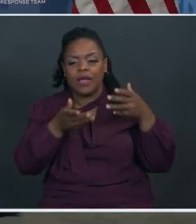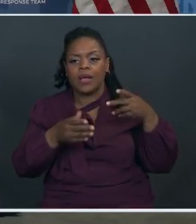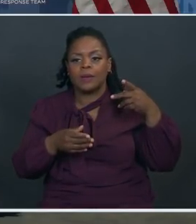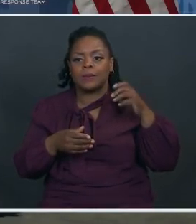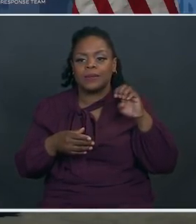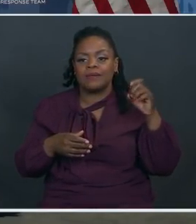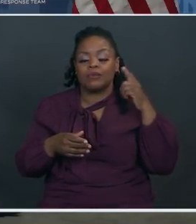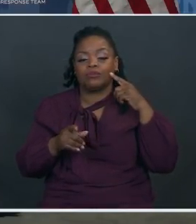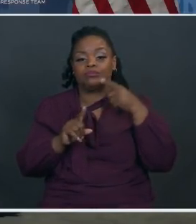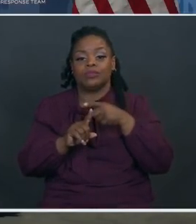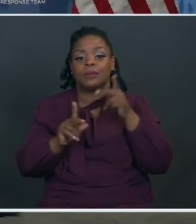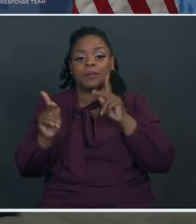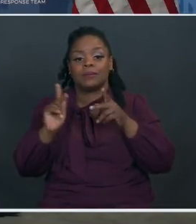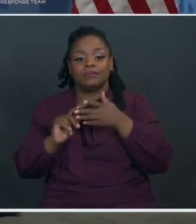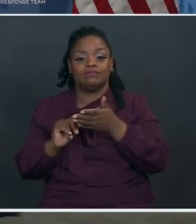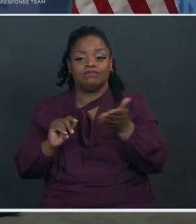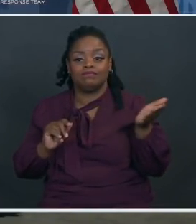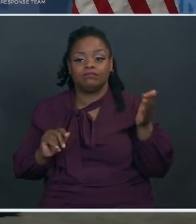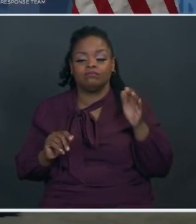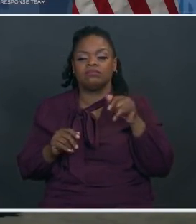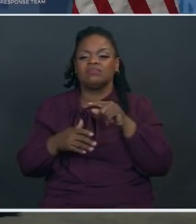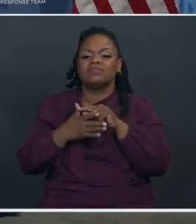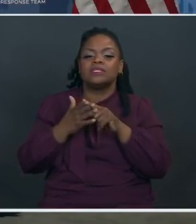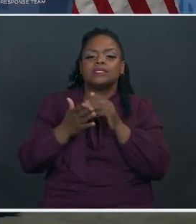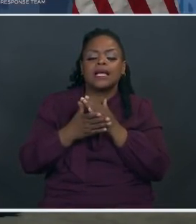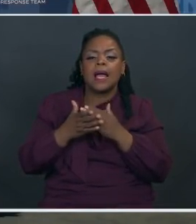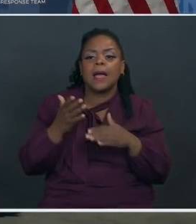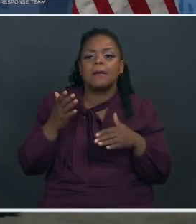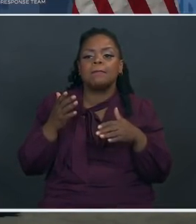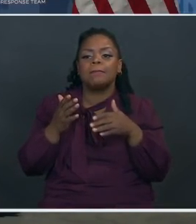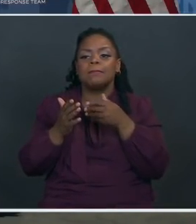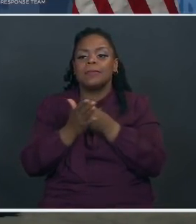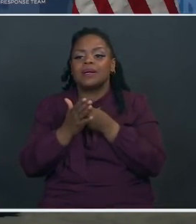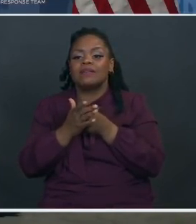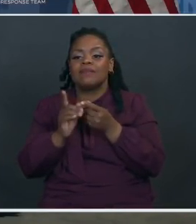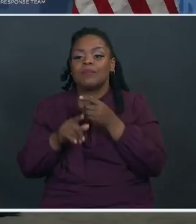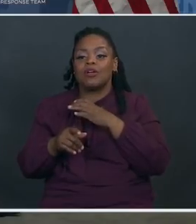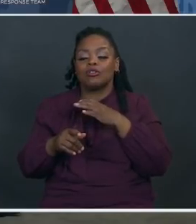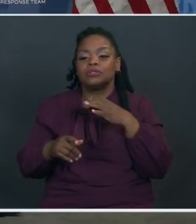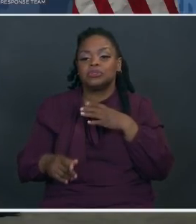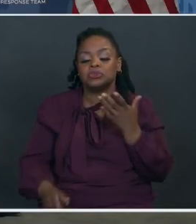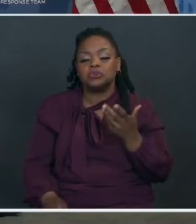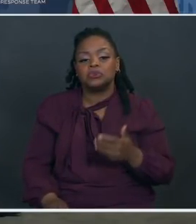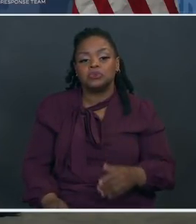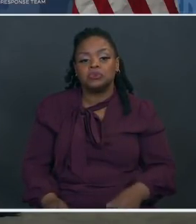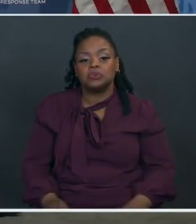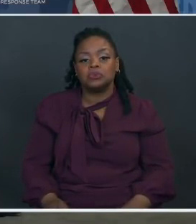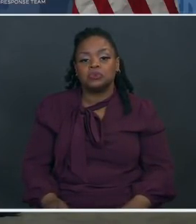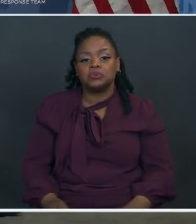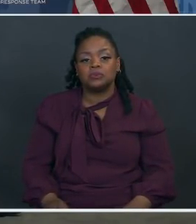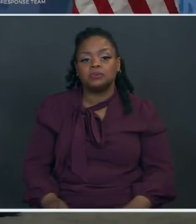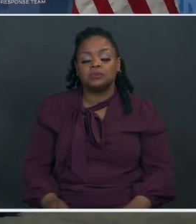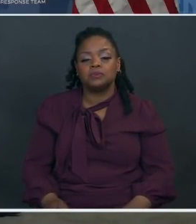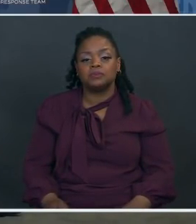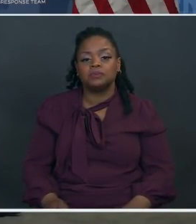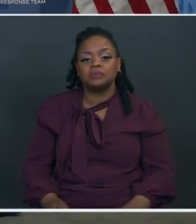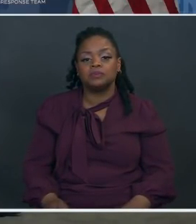So those are just three of the key areas that need to be funded by Congress in order for us to execute on the President's national plan.